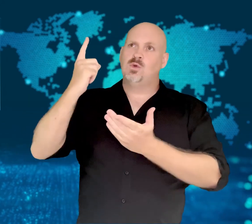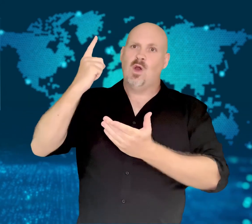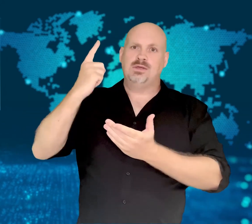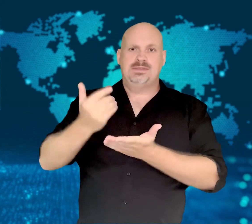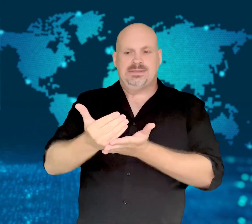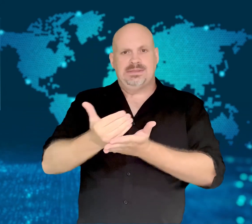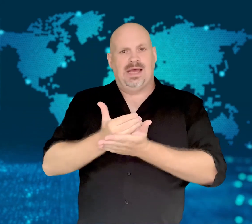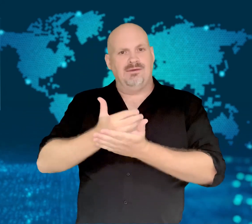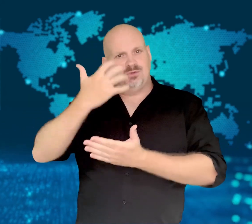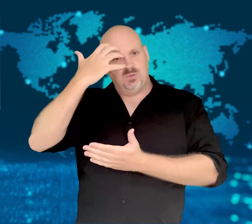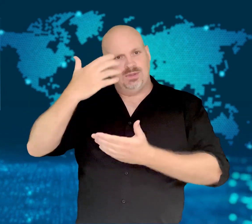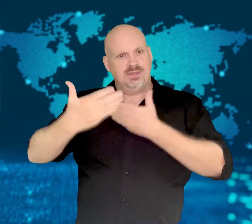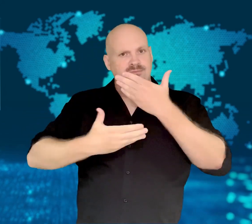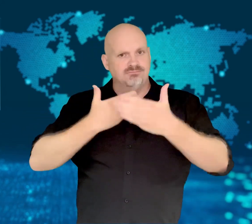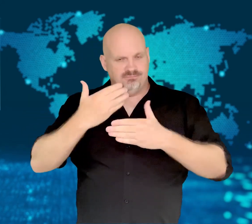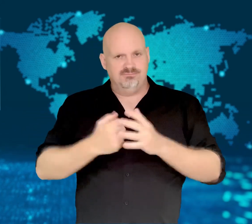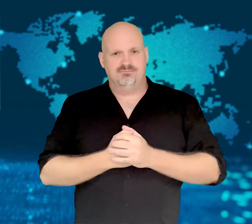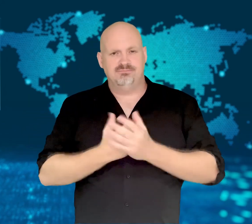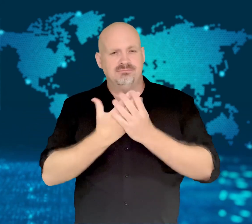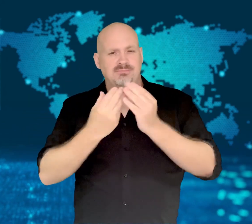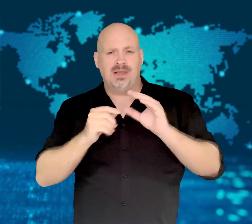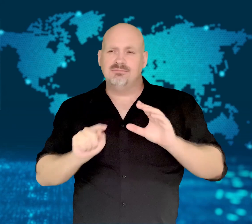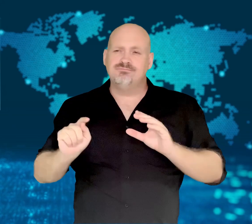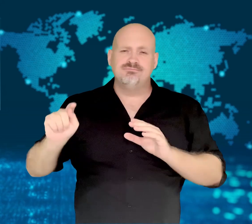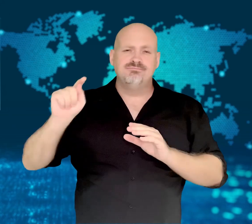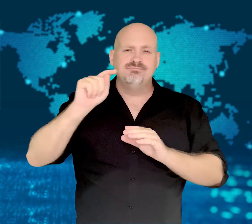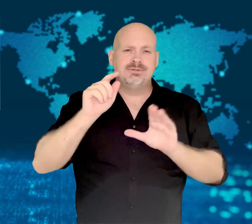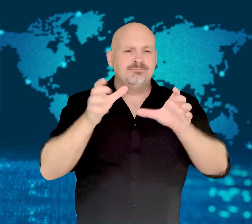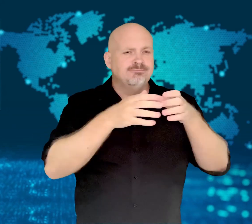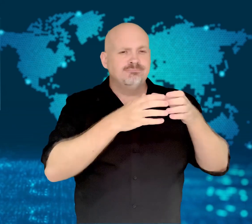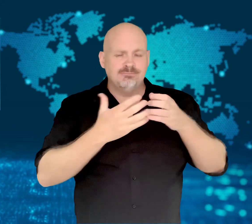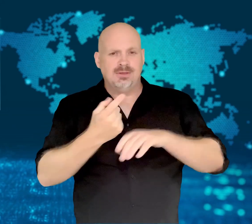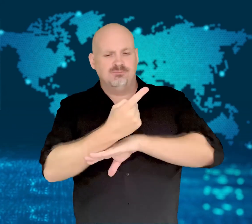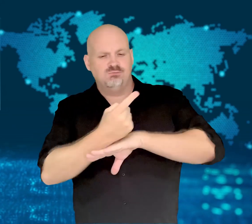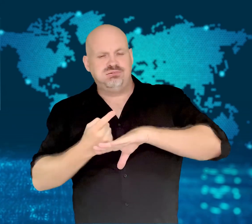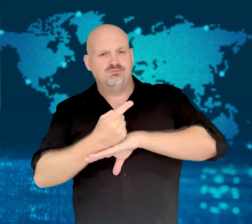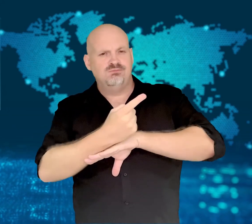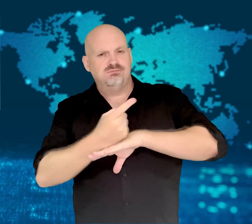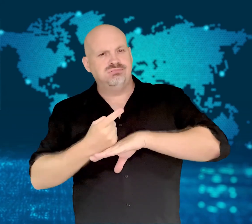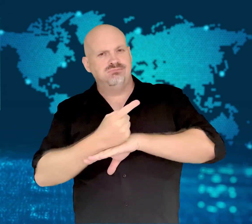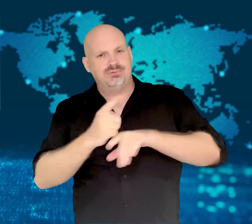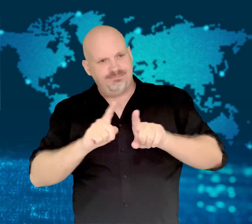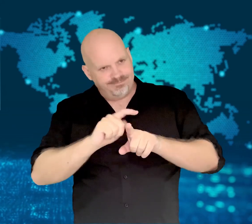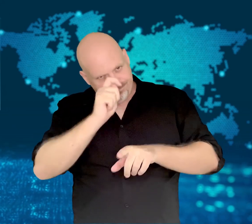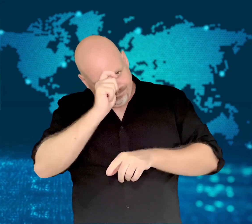and church bells rang "God Save the Queen."